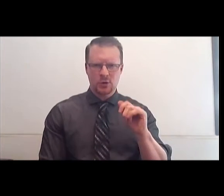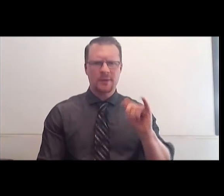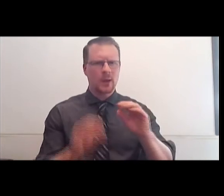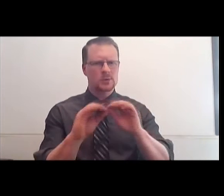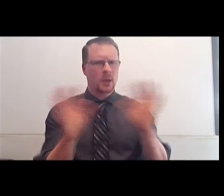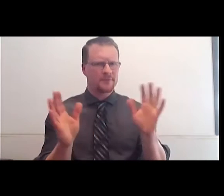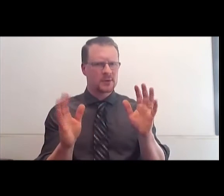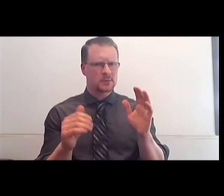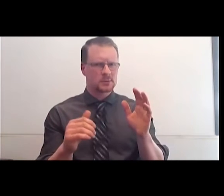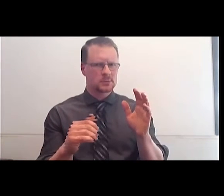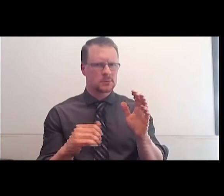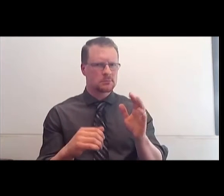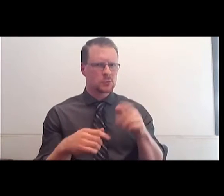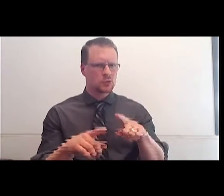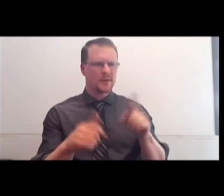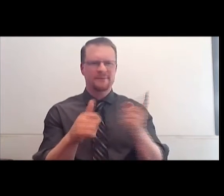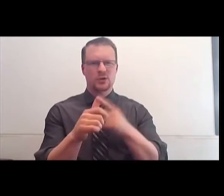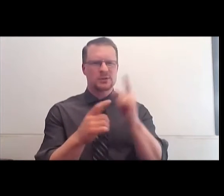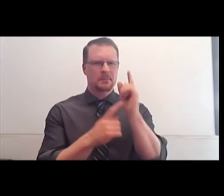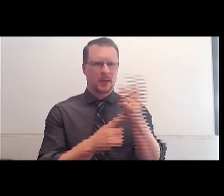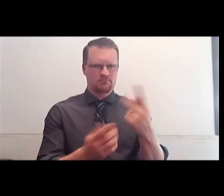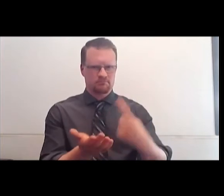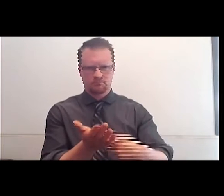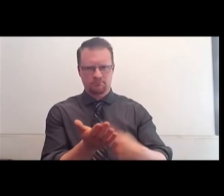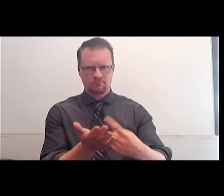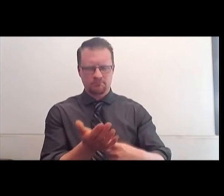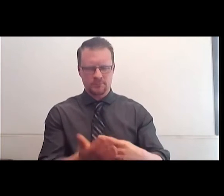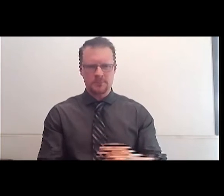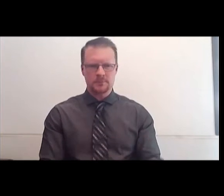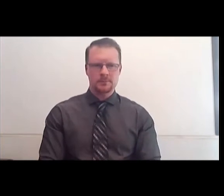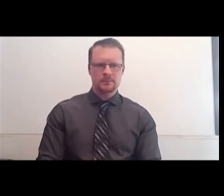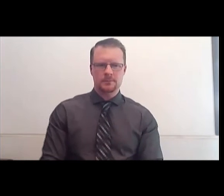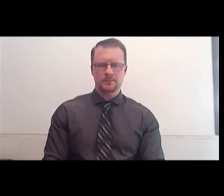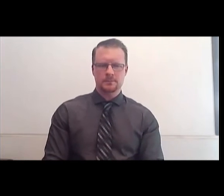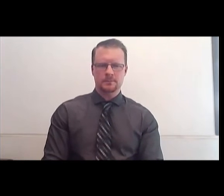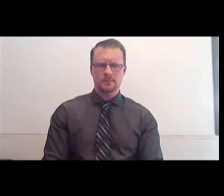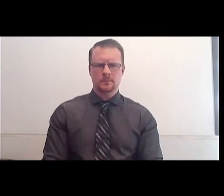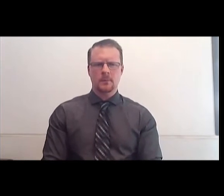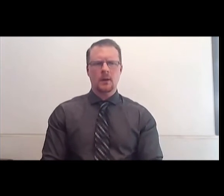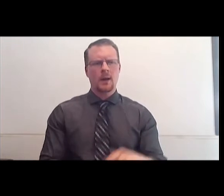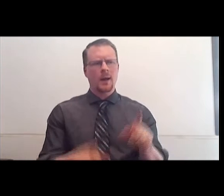she did not have dementia that was clear. From the first moment that we began to speak